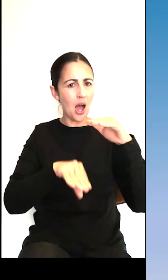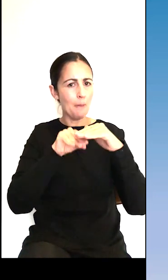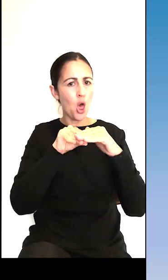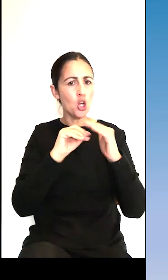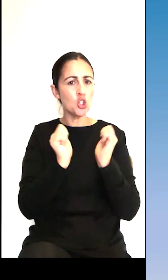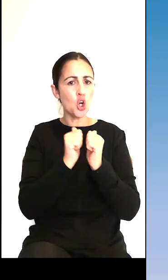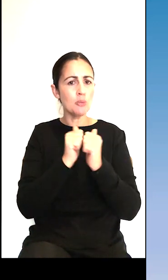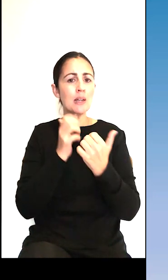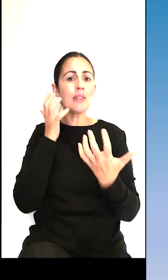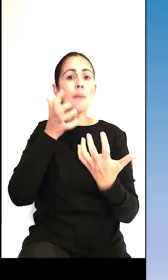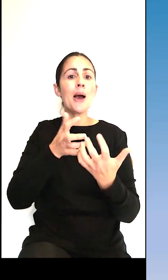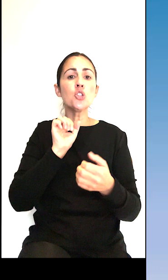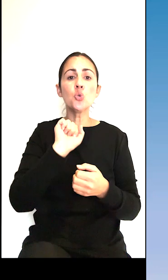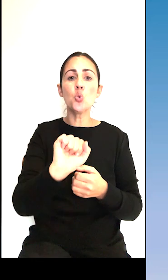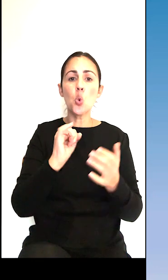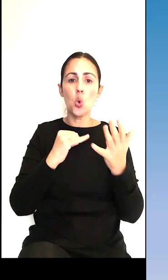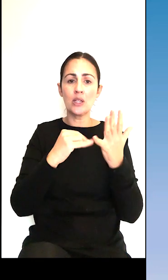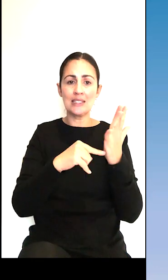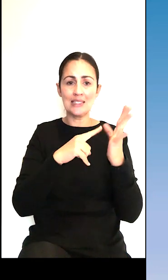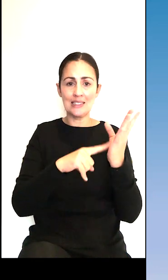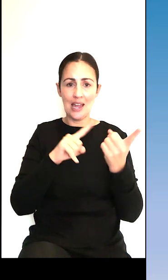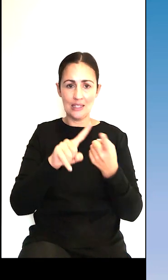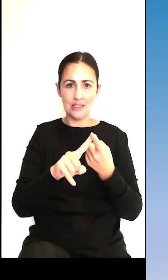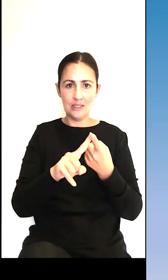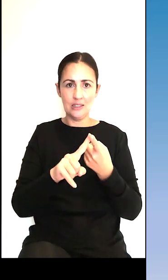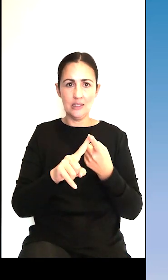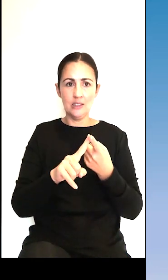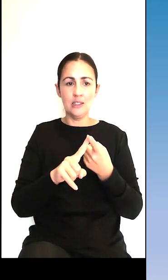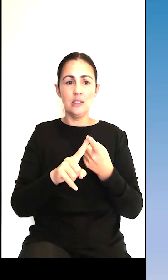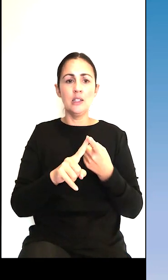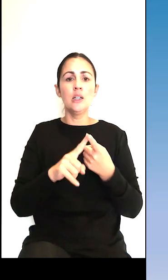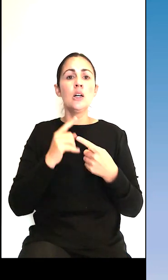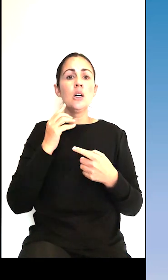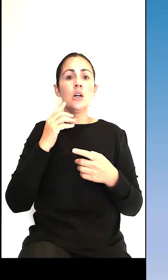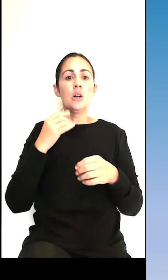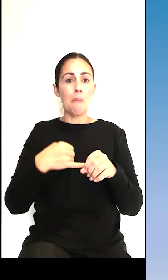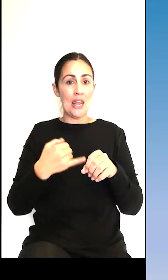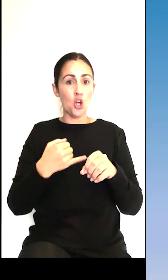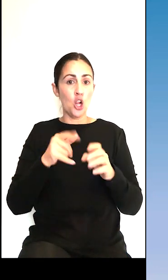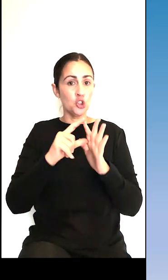or territory. And on our end, I guess when you're looking at it or on the medical staffed end, it will,